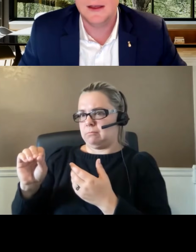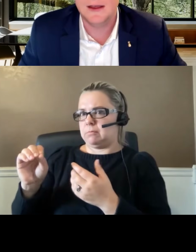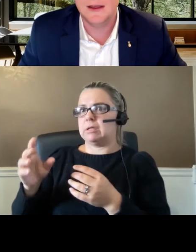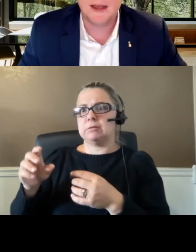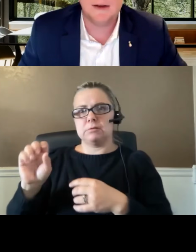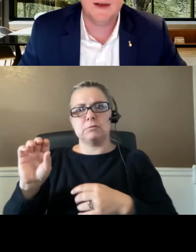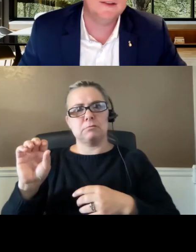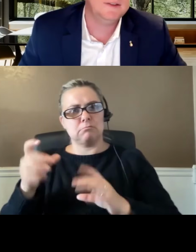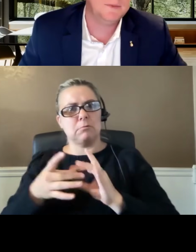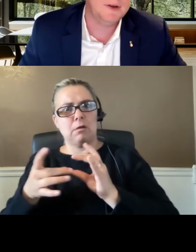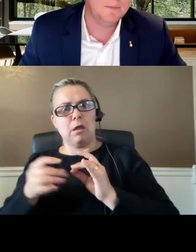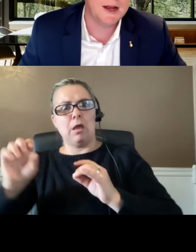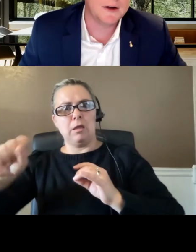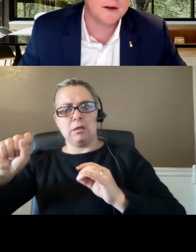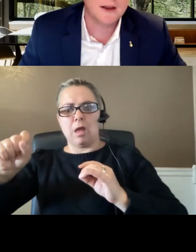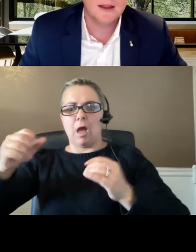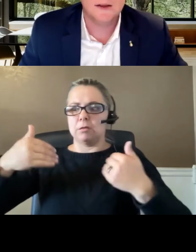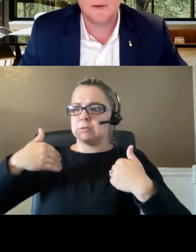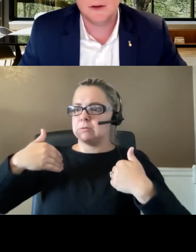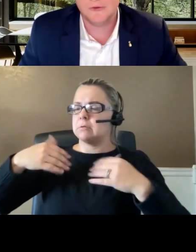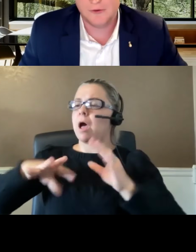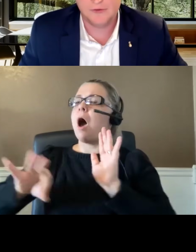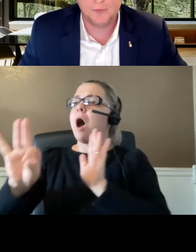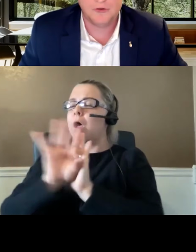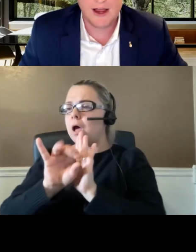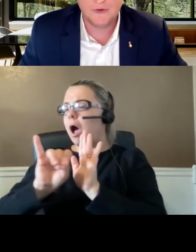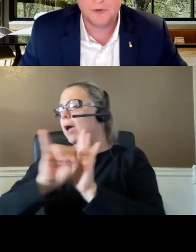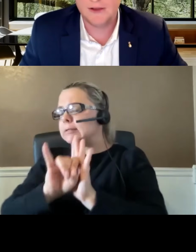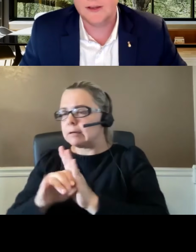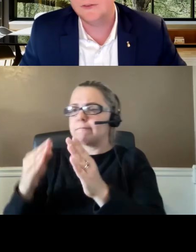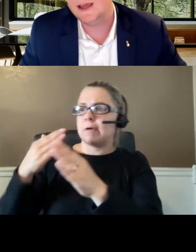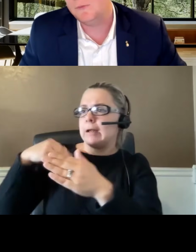when we identify an accessibility blocker, you know, it goes through this triage process and